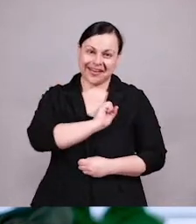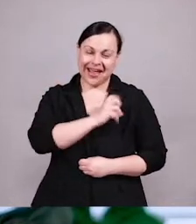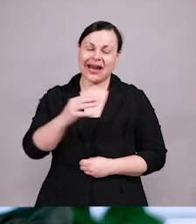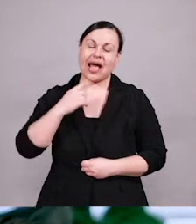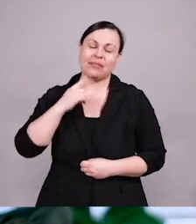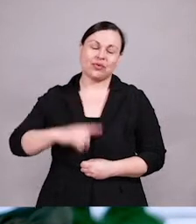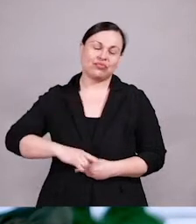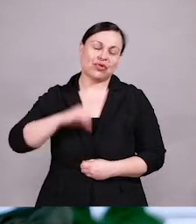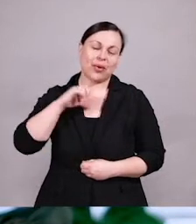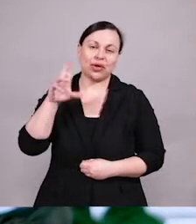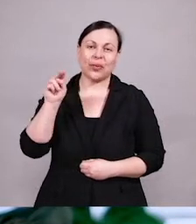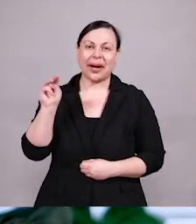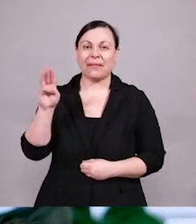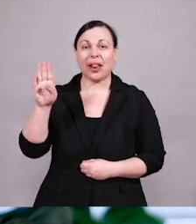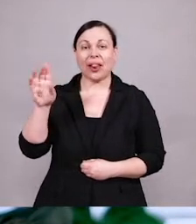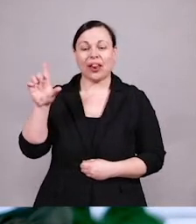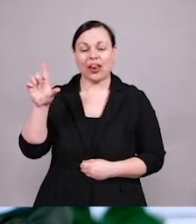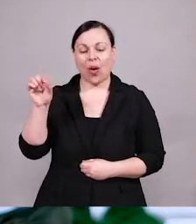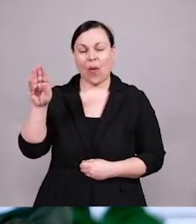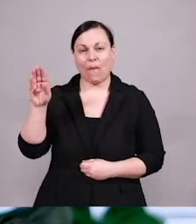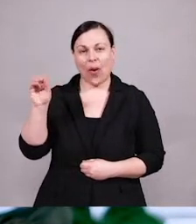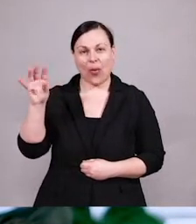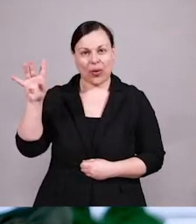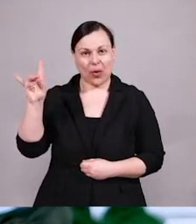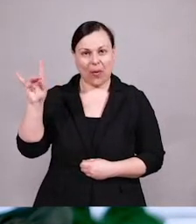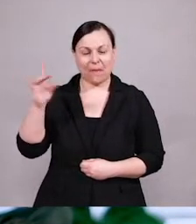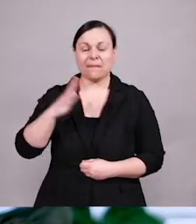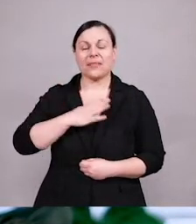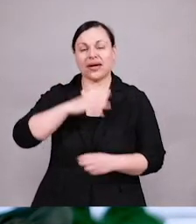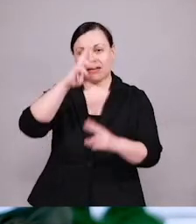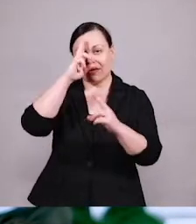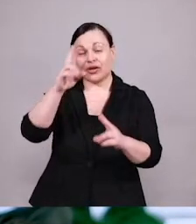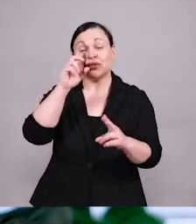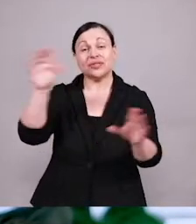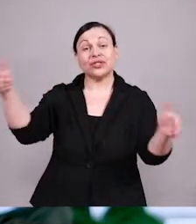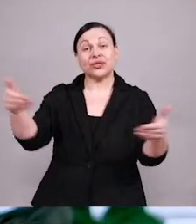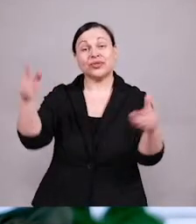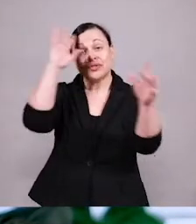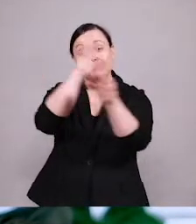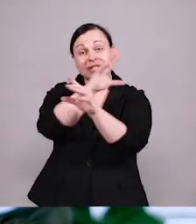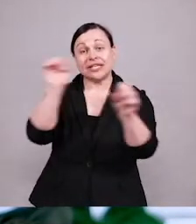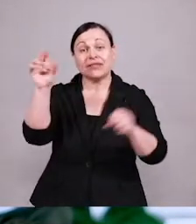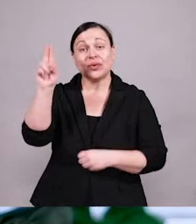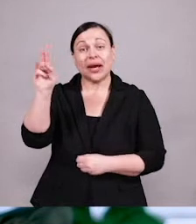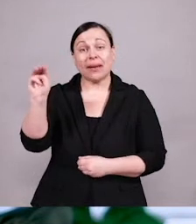It is my honor to introduce the President of The University of New Mexico, Garnett Stokes,